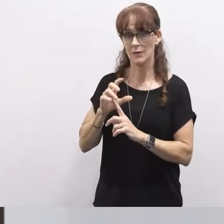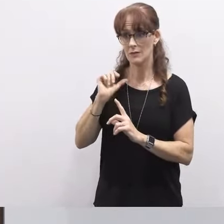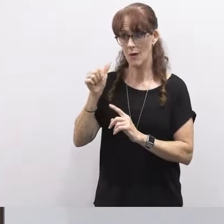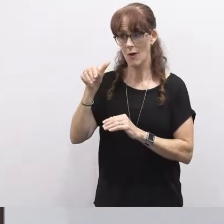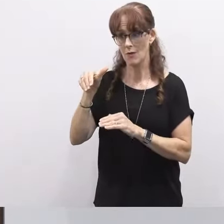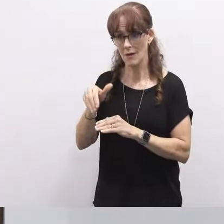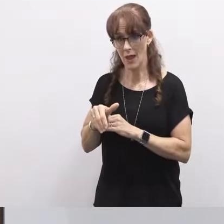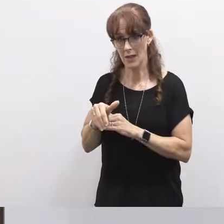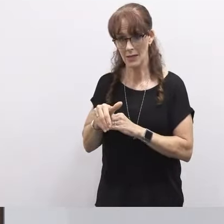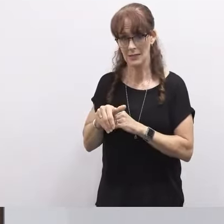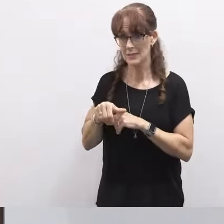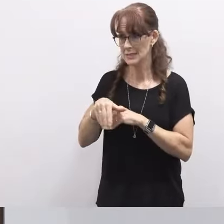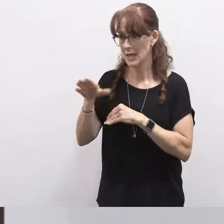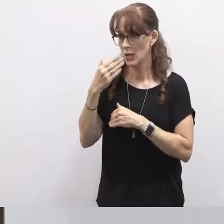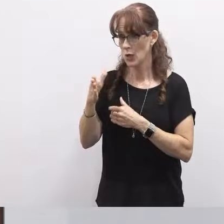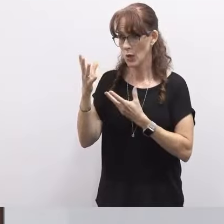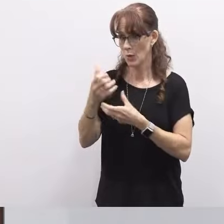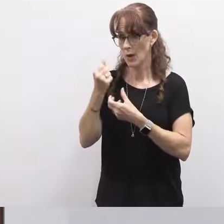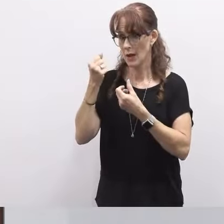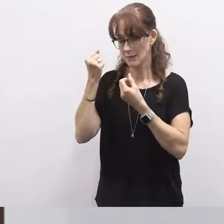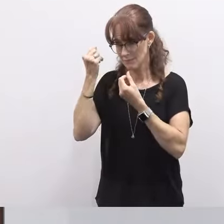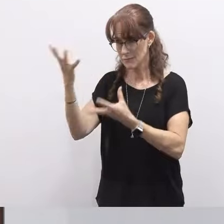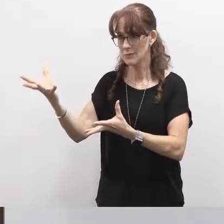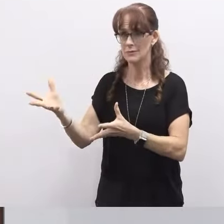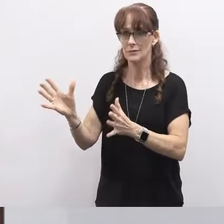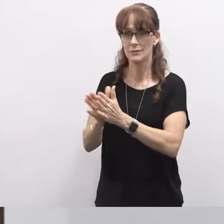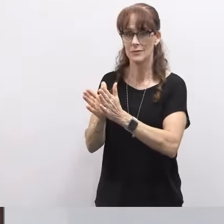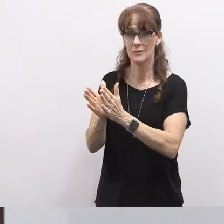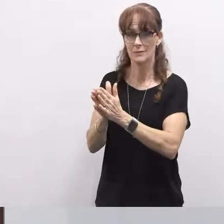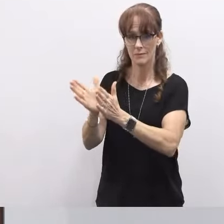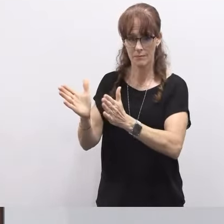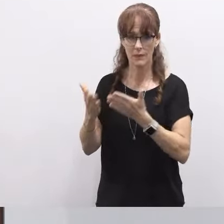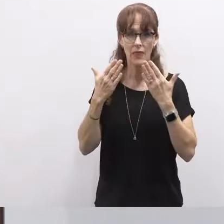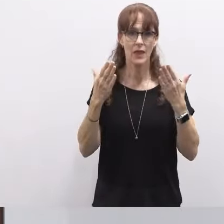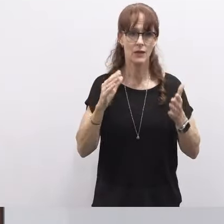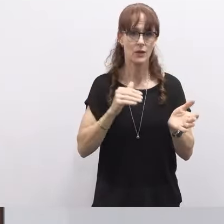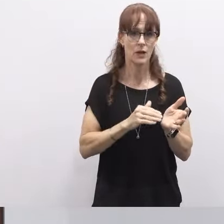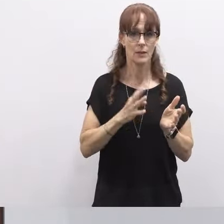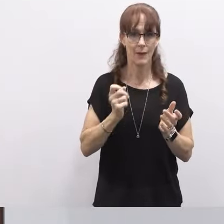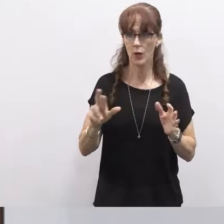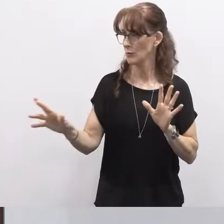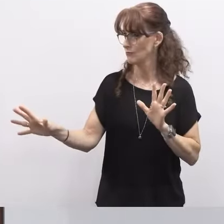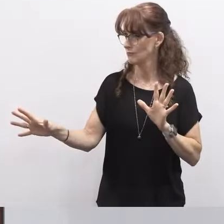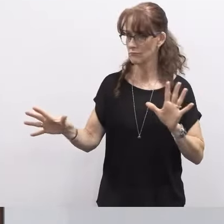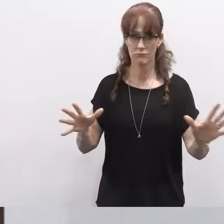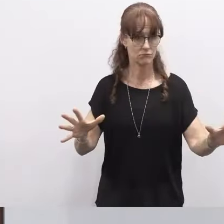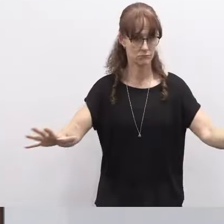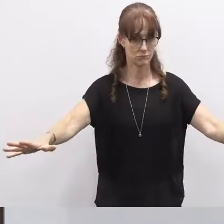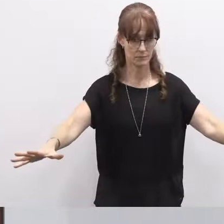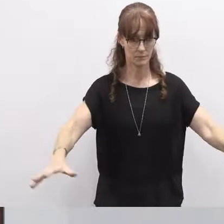Sending good winning vibes that way. Thank you, Dr. Baker, anything else? Okay, so let's...